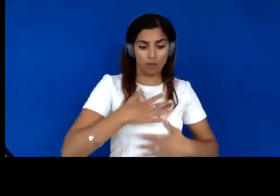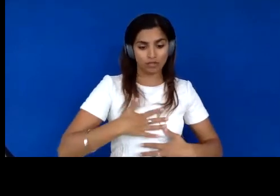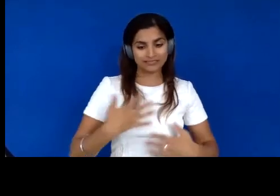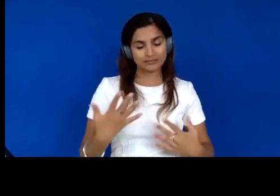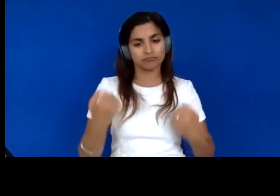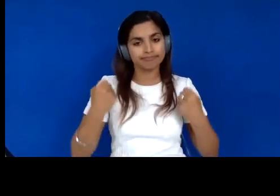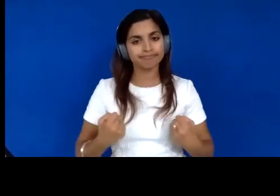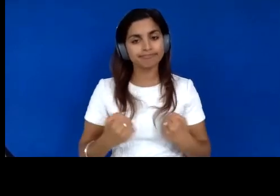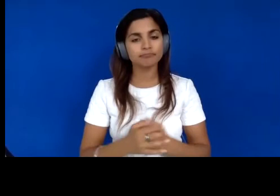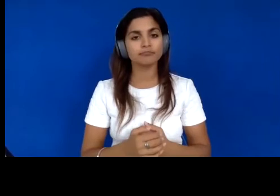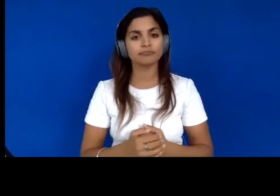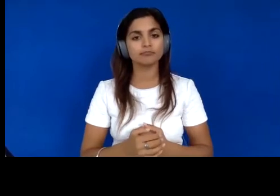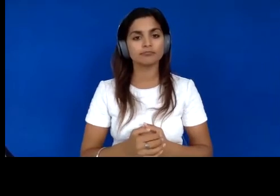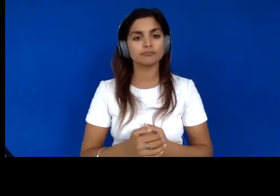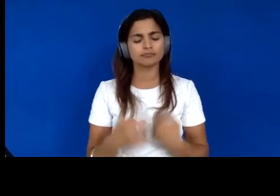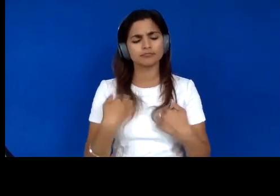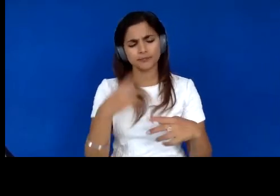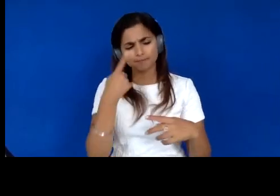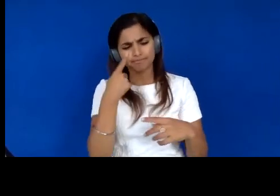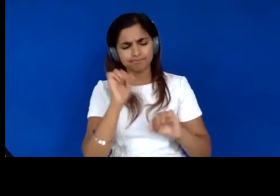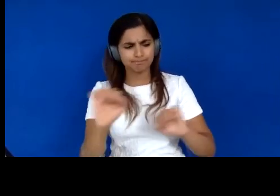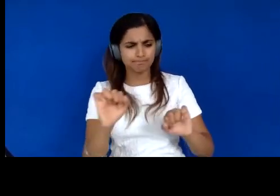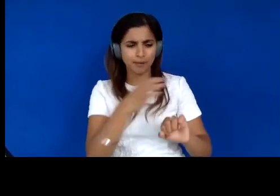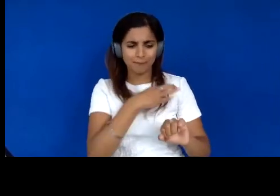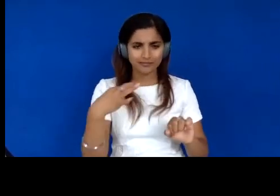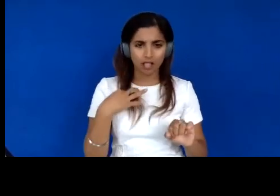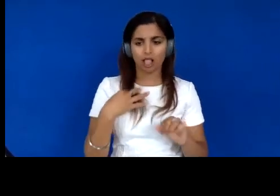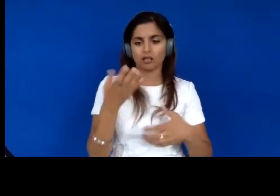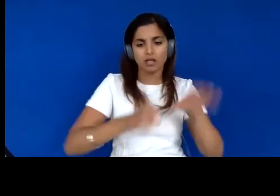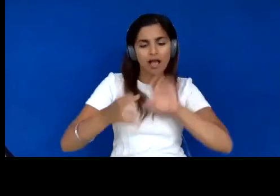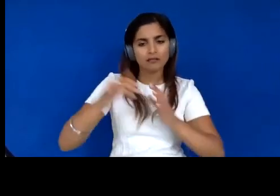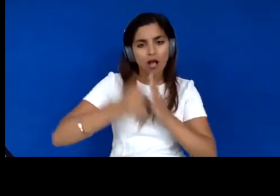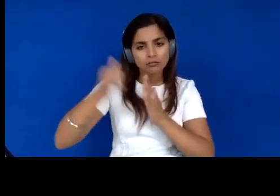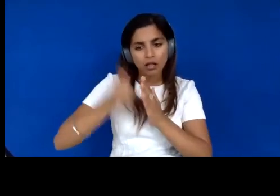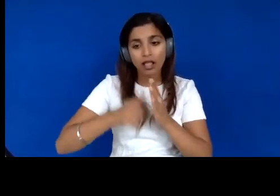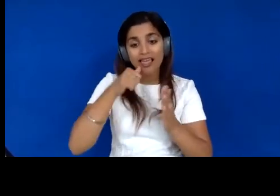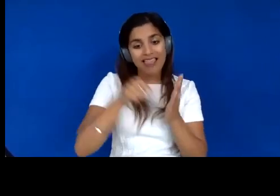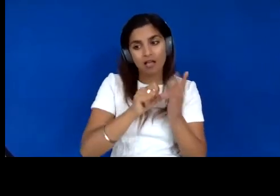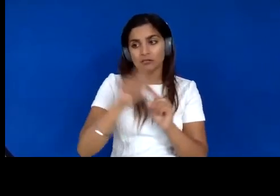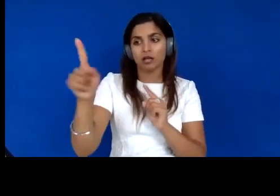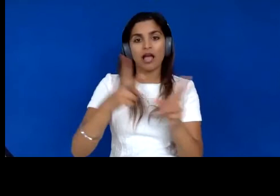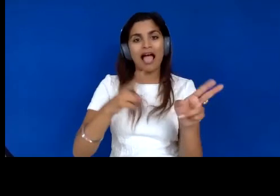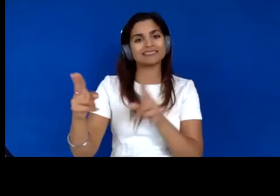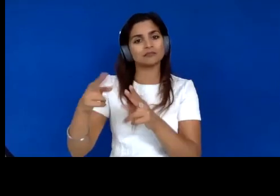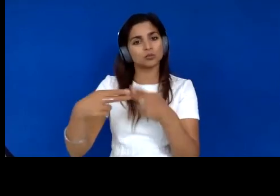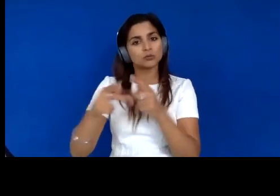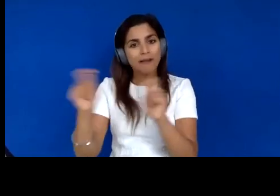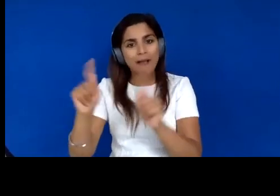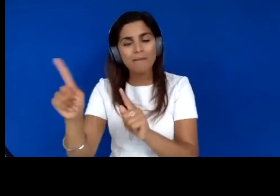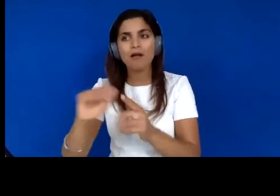medical and scientific articles letters to the editor and reports collected from academic journals as well as from compilations of scientific literature by